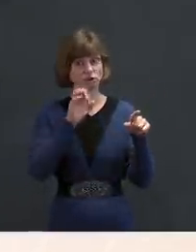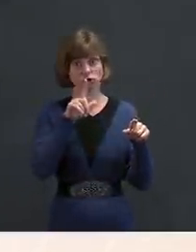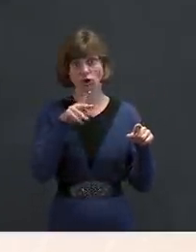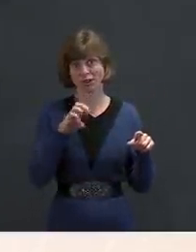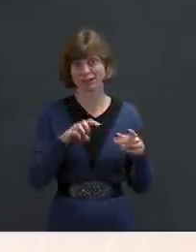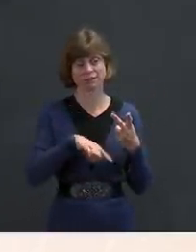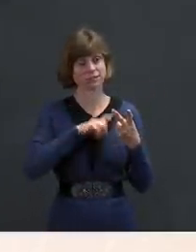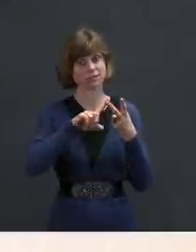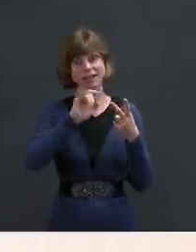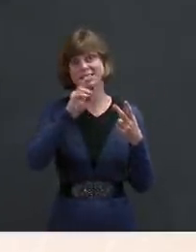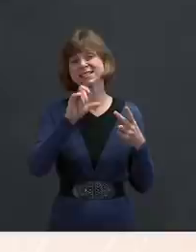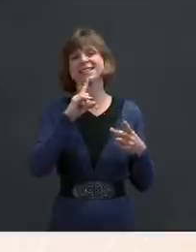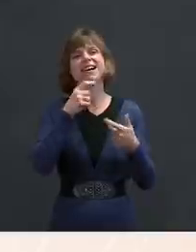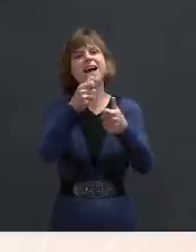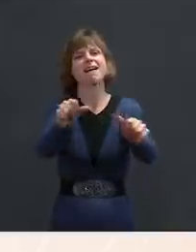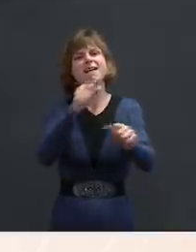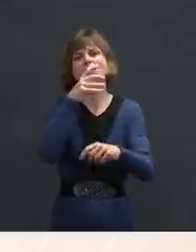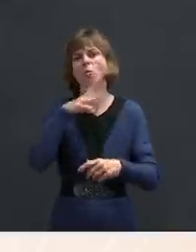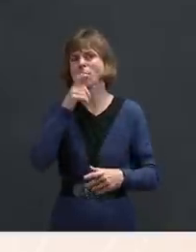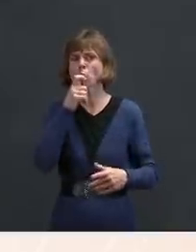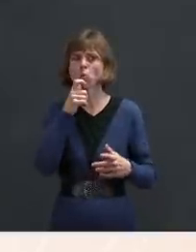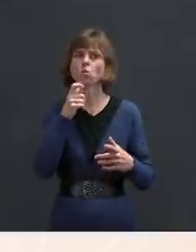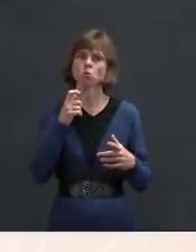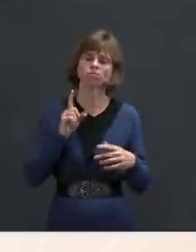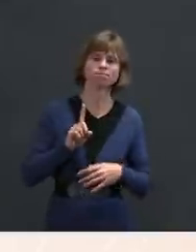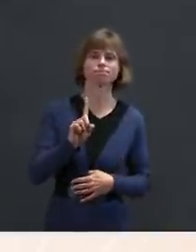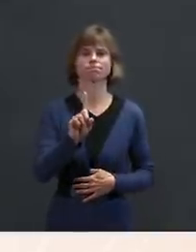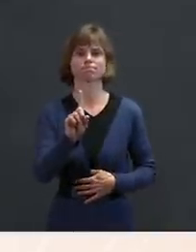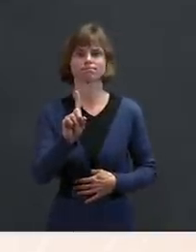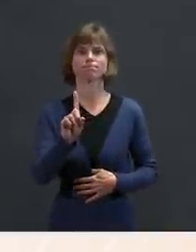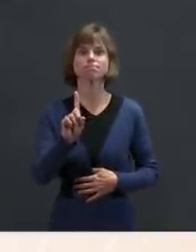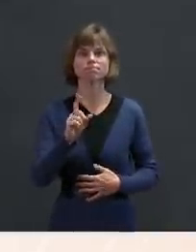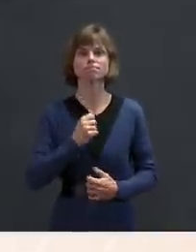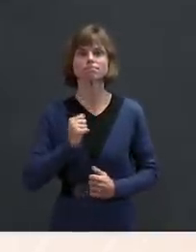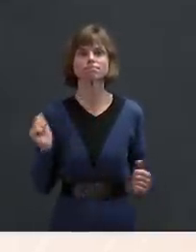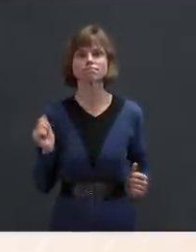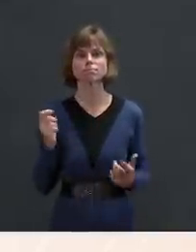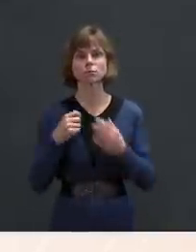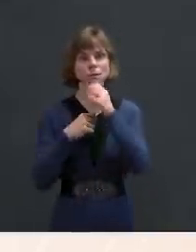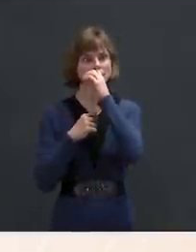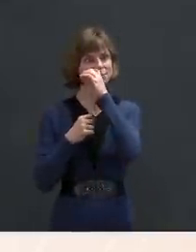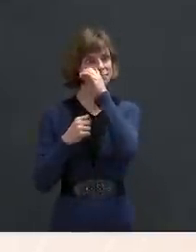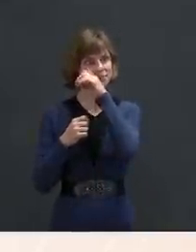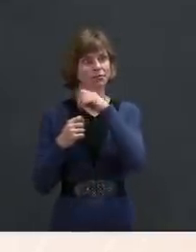and any woman coming forward. And since yesterday, of course -- overnight -- the attorney general --